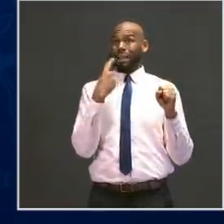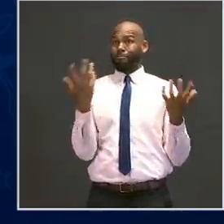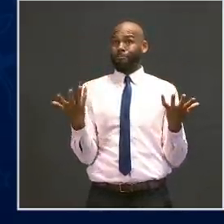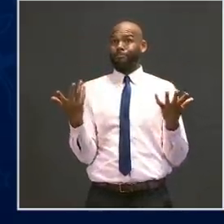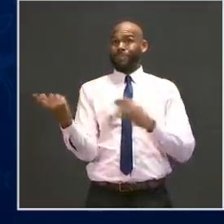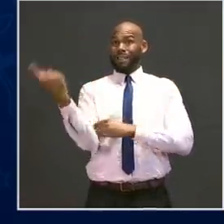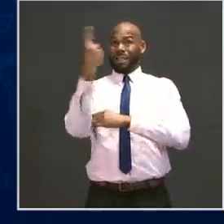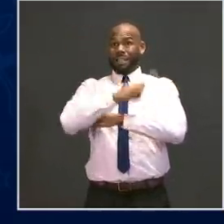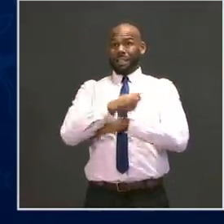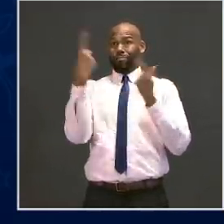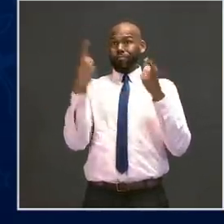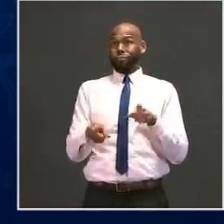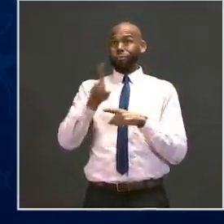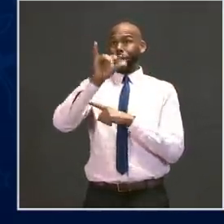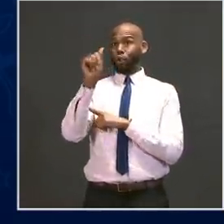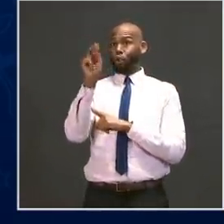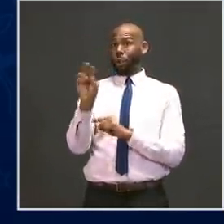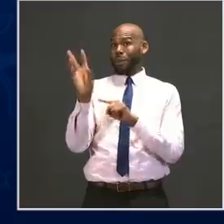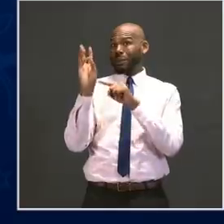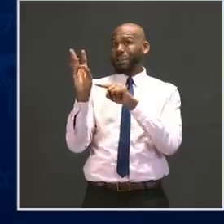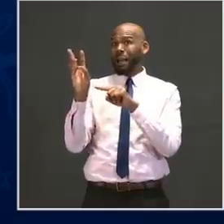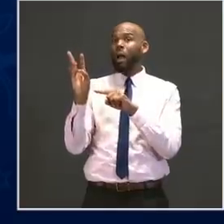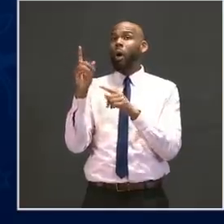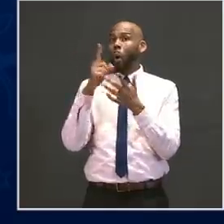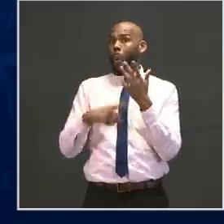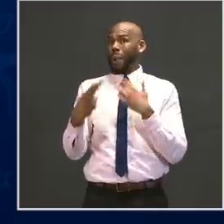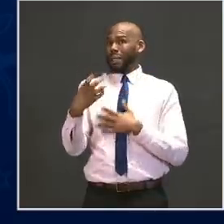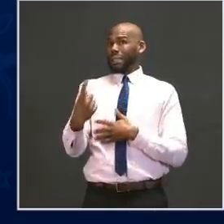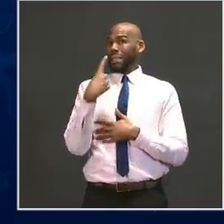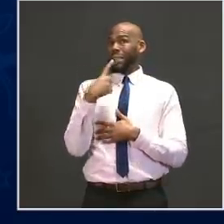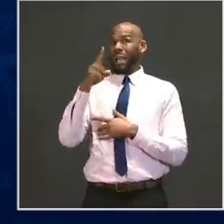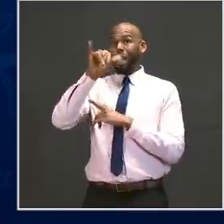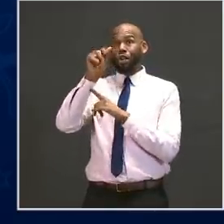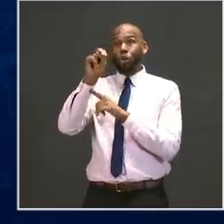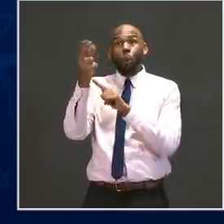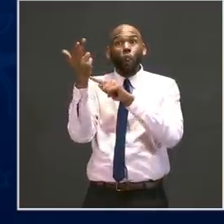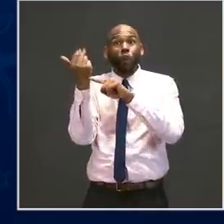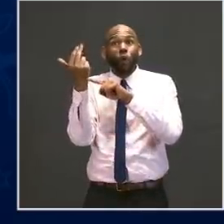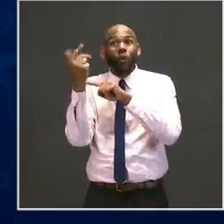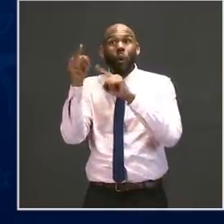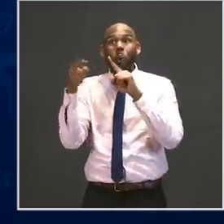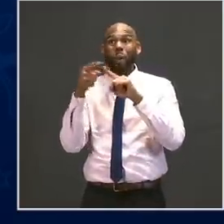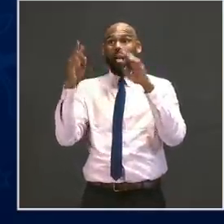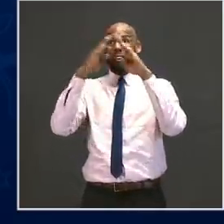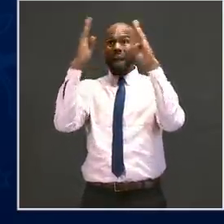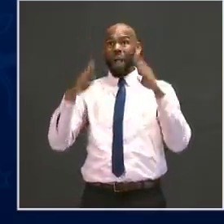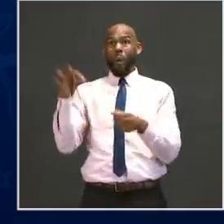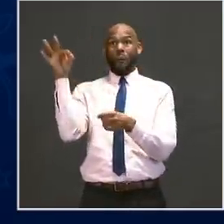on January 6th; what he said on January 13th when the House voted, when he called it